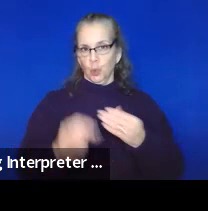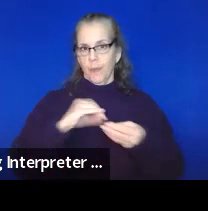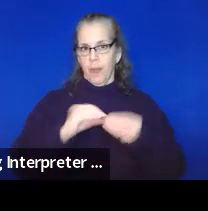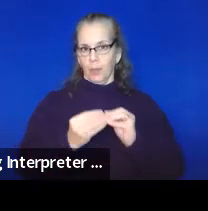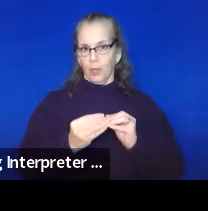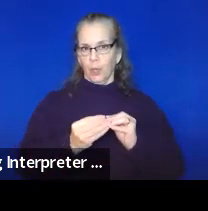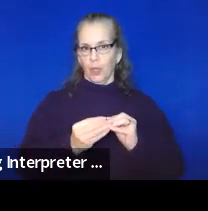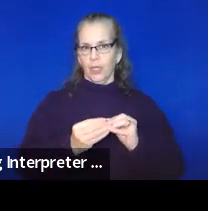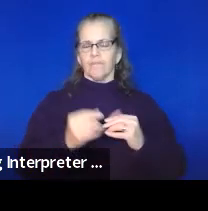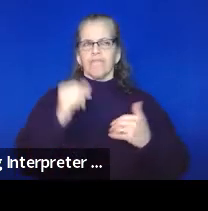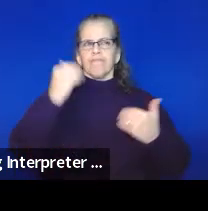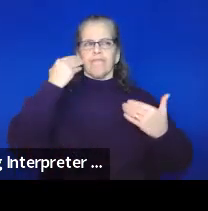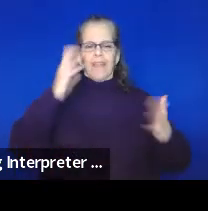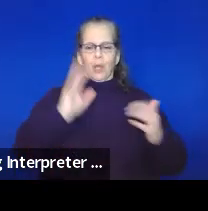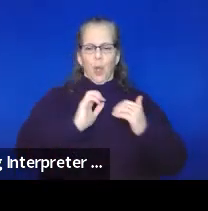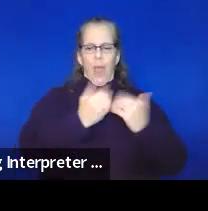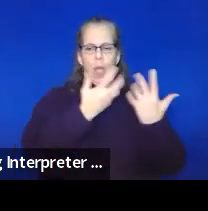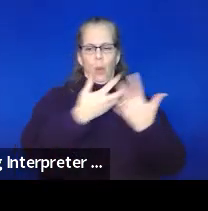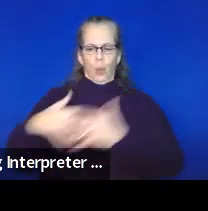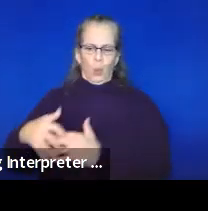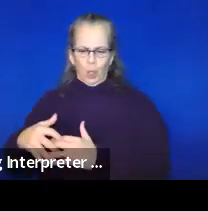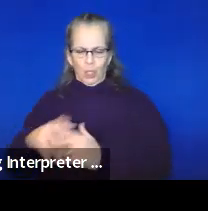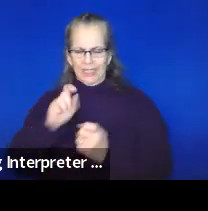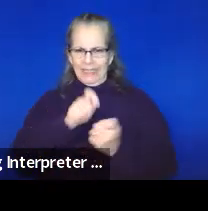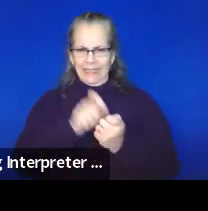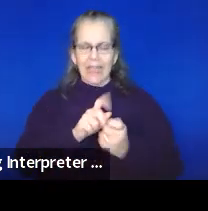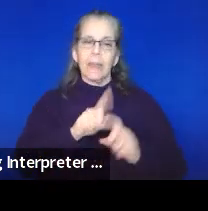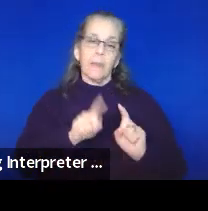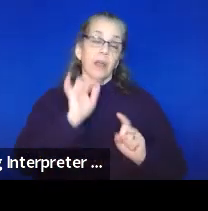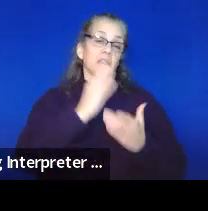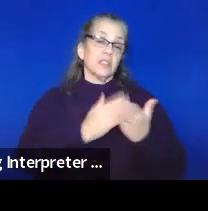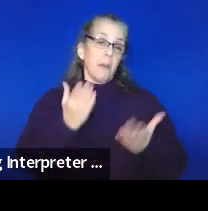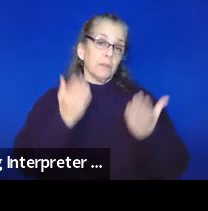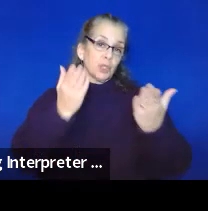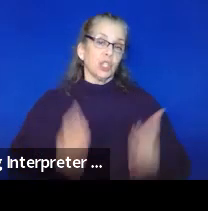I don't know how all of that works exactly, but that those are some ideas.